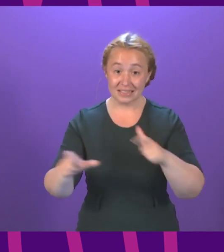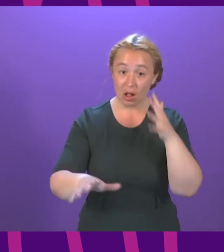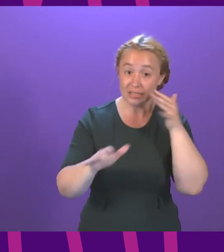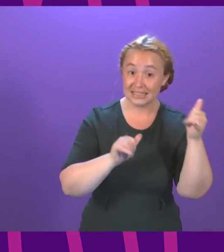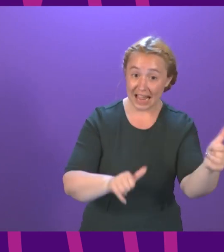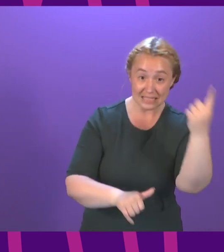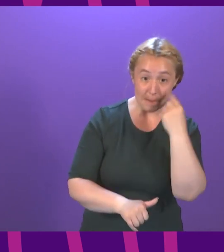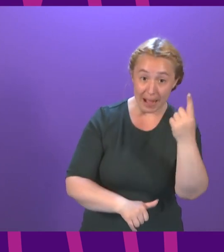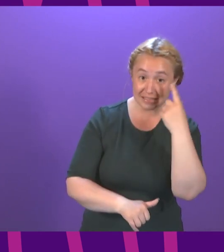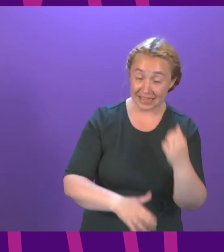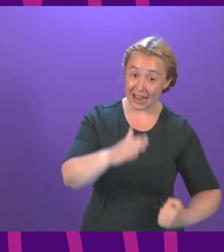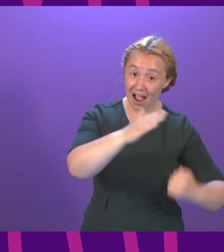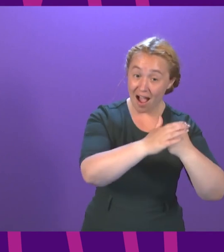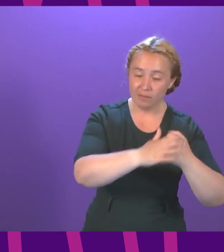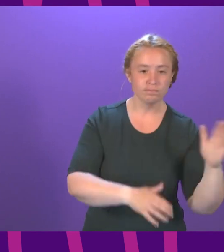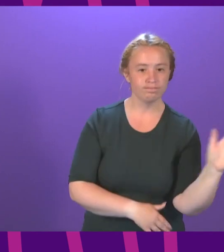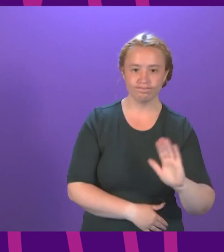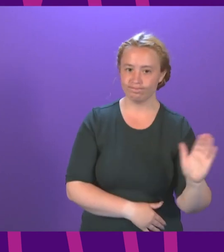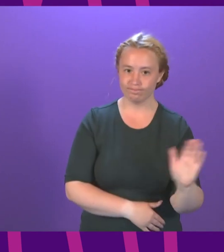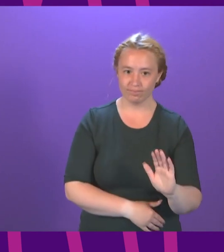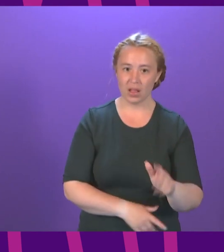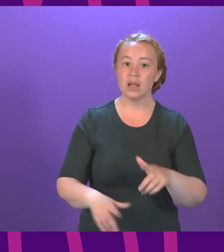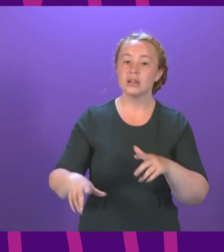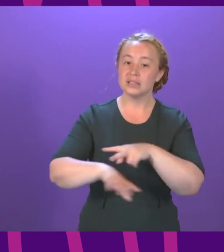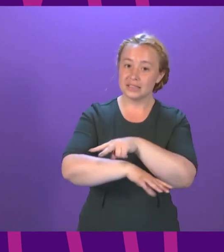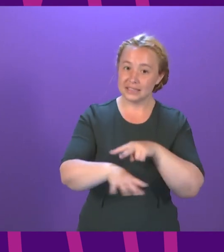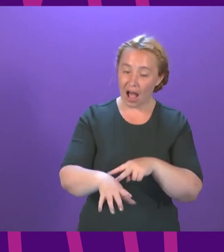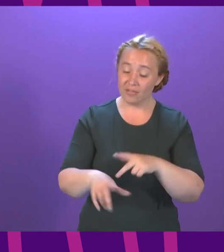Despite the best efforts of our NHS staff, issues remain with the test and protect